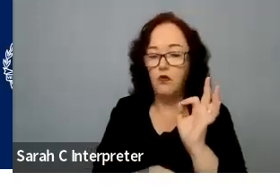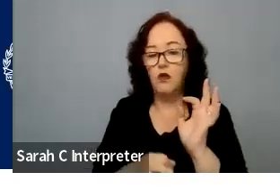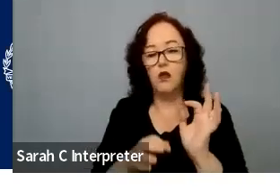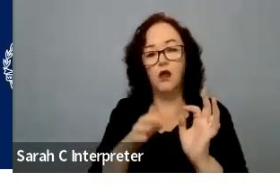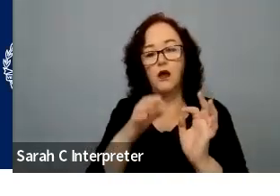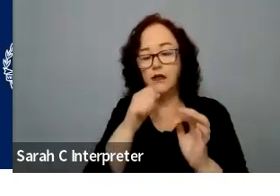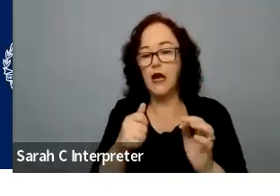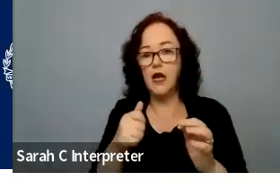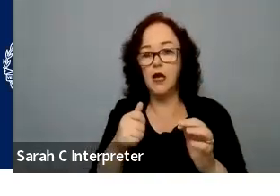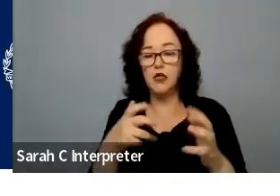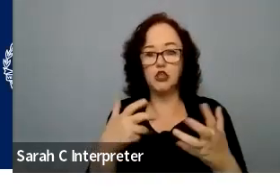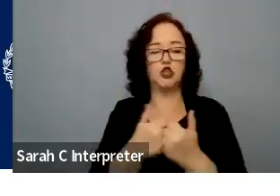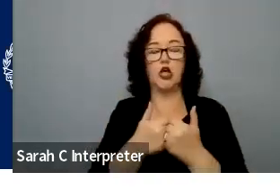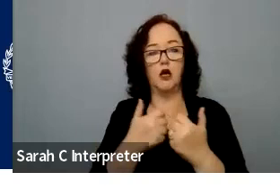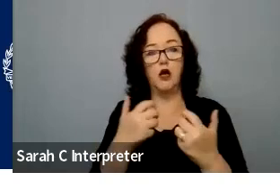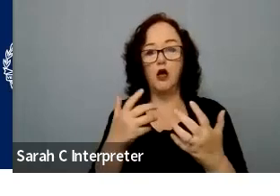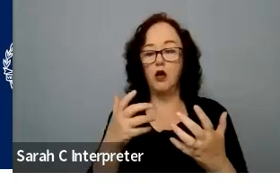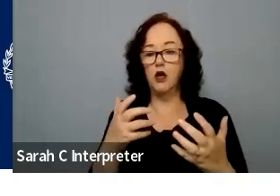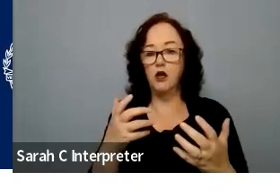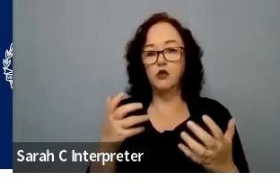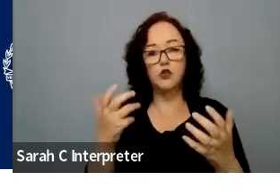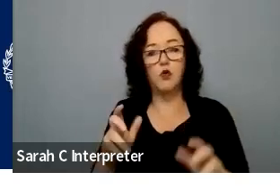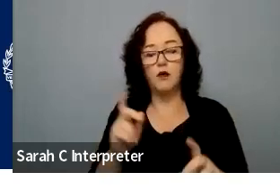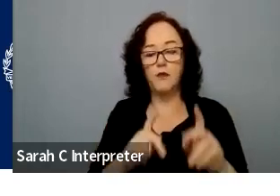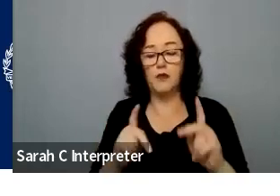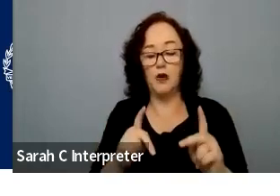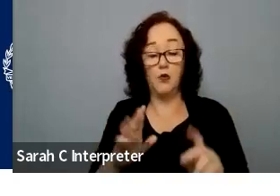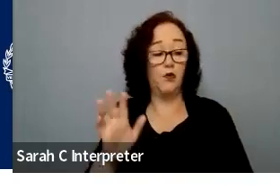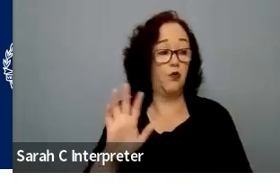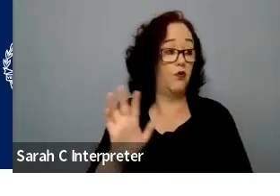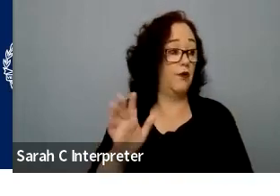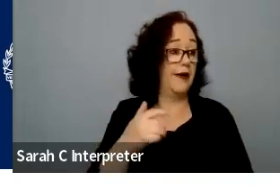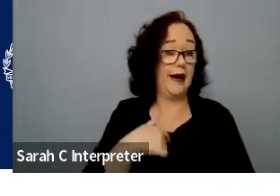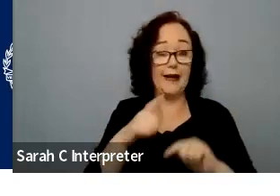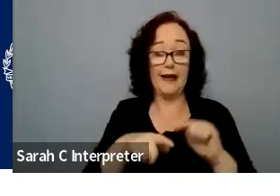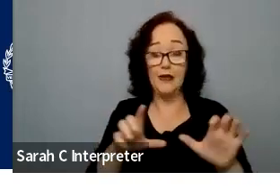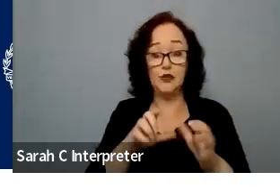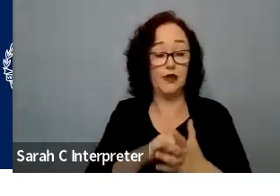that people walk away from it saying that I can do that you know because I can understand that